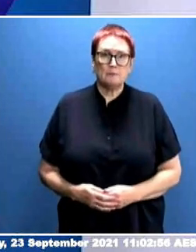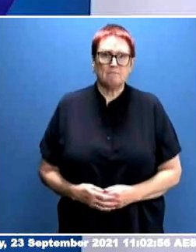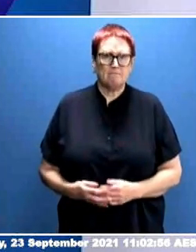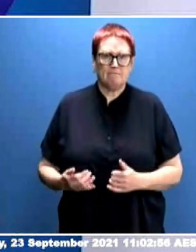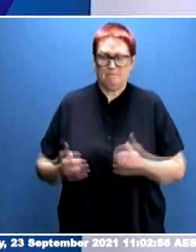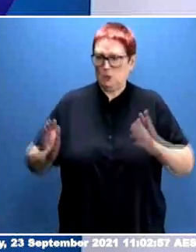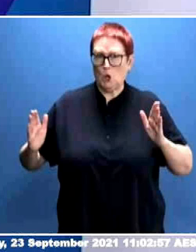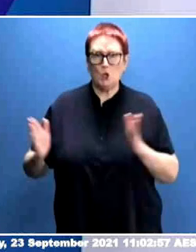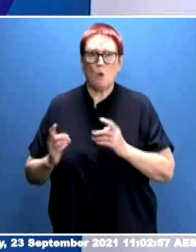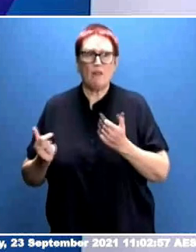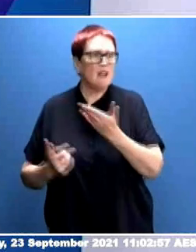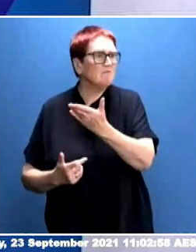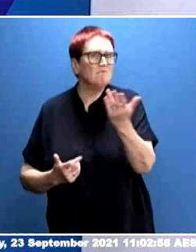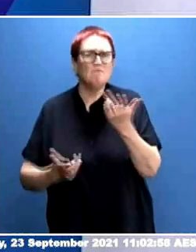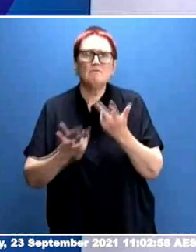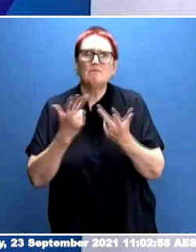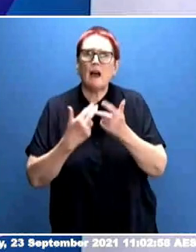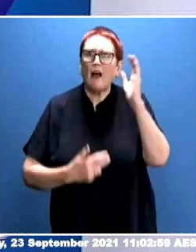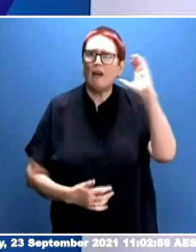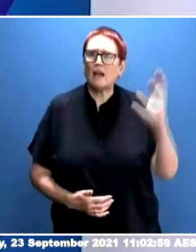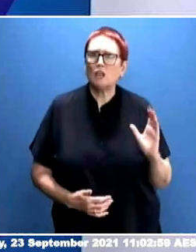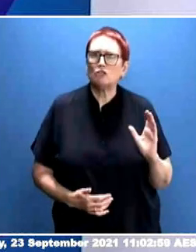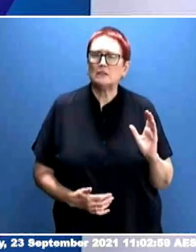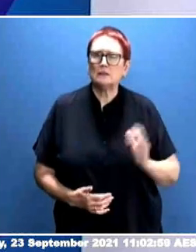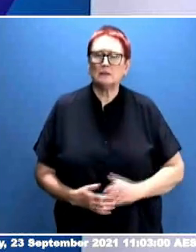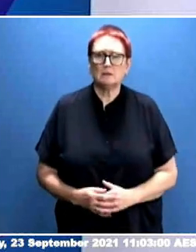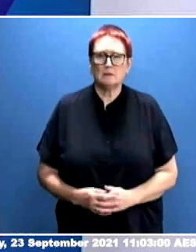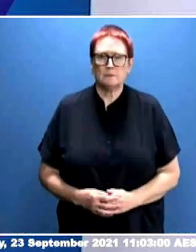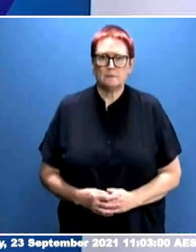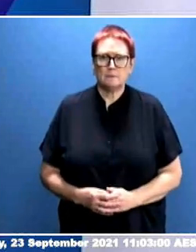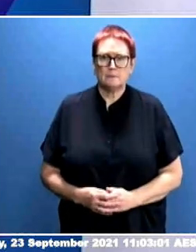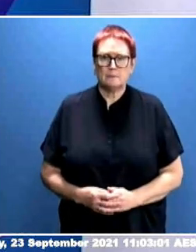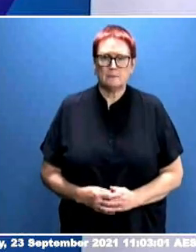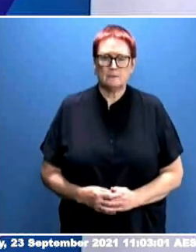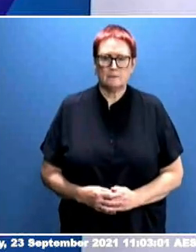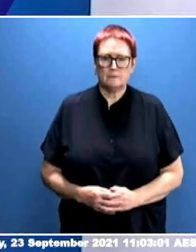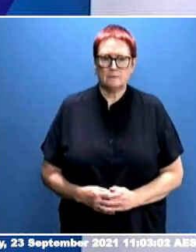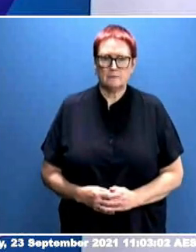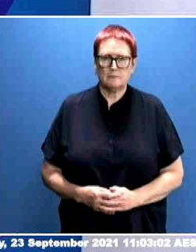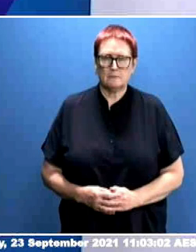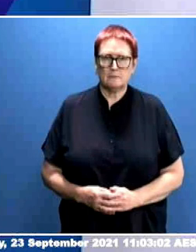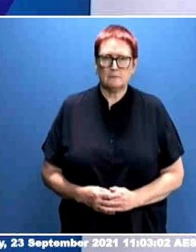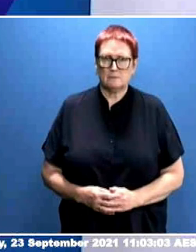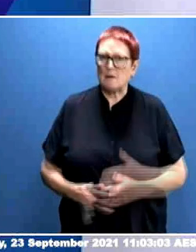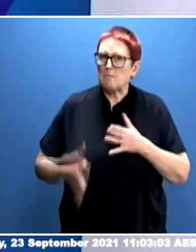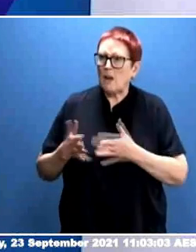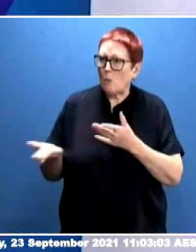than any of the other jurisdictions to which you refer in that chart, and they presumably are the jurisdictions that you studied in the course